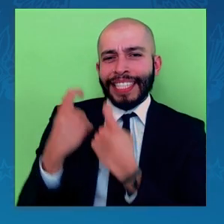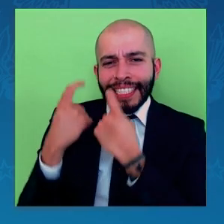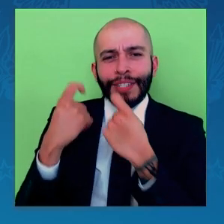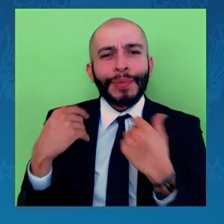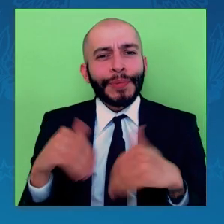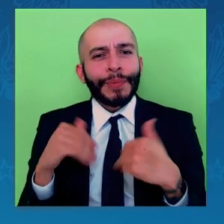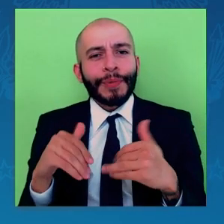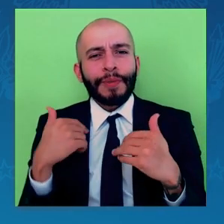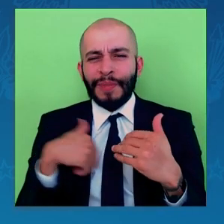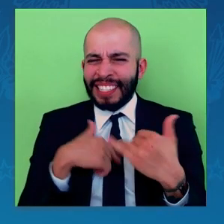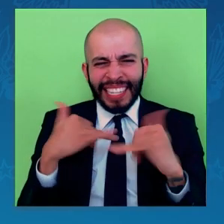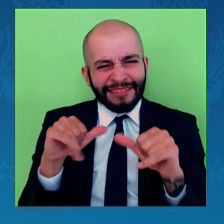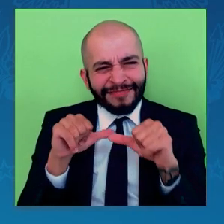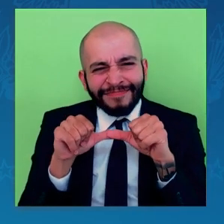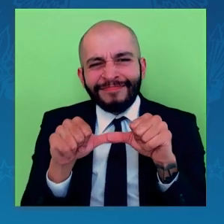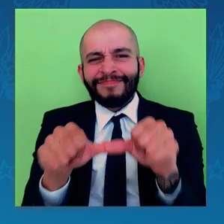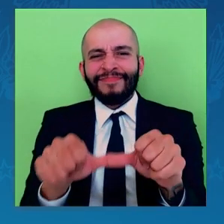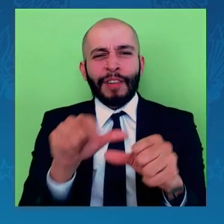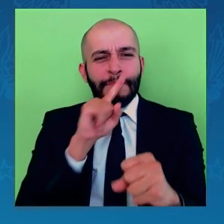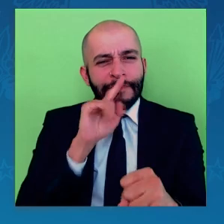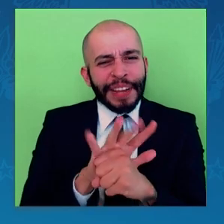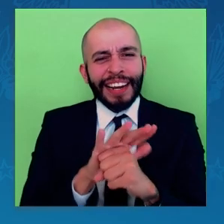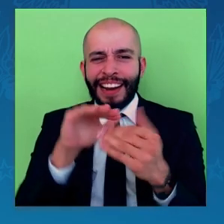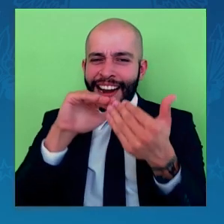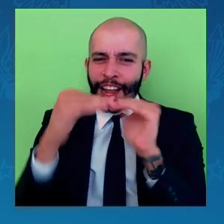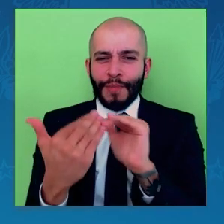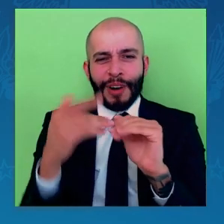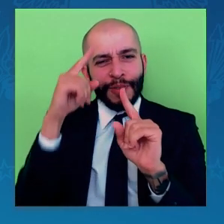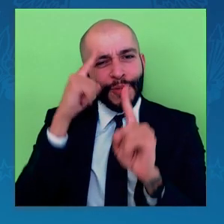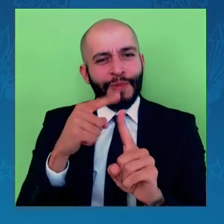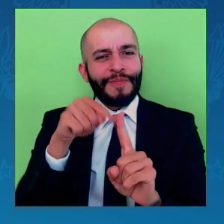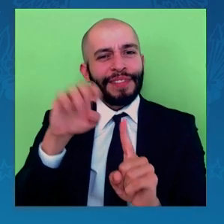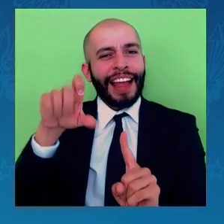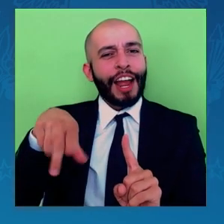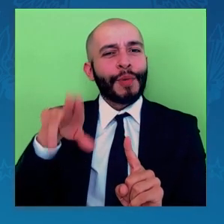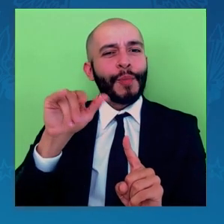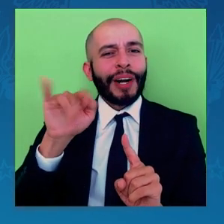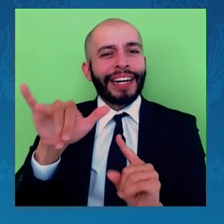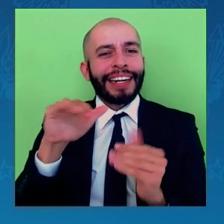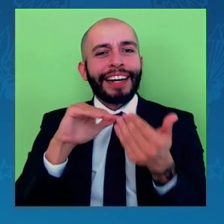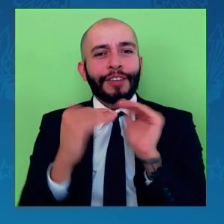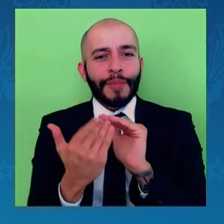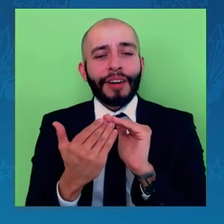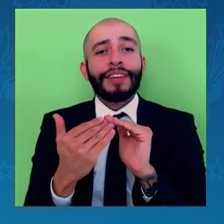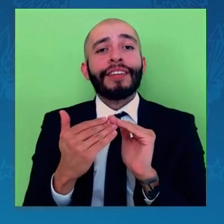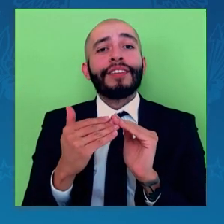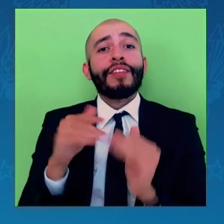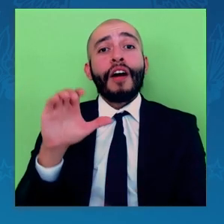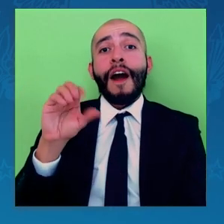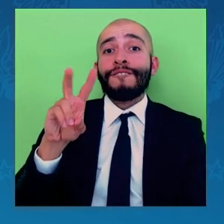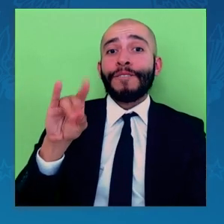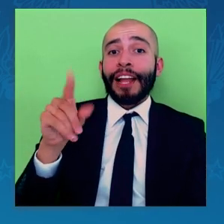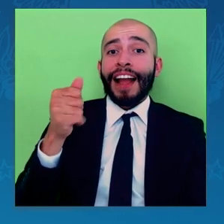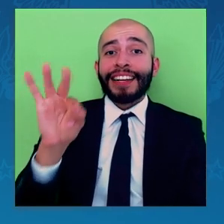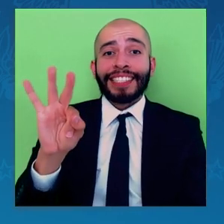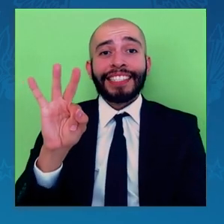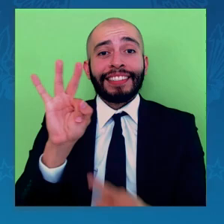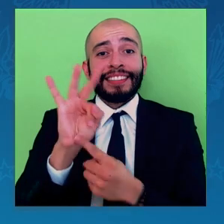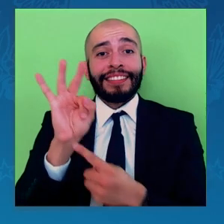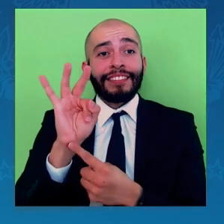Here's the truth. COVID-19 did not invent health disparities. Just ask any health care professional